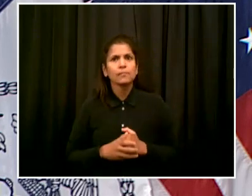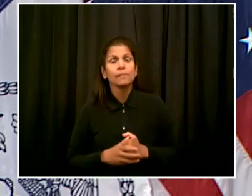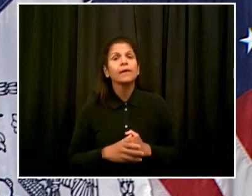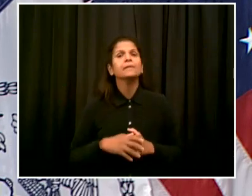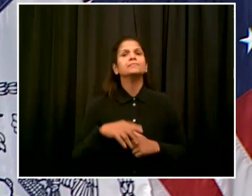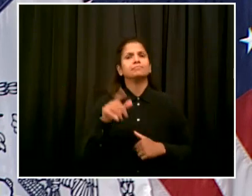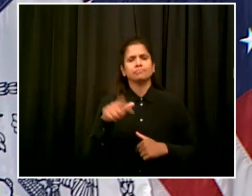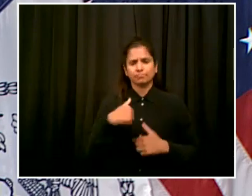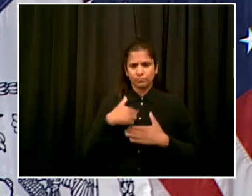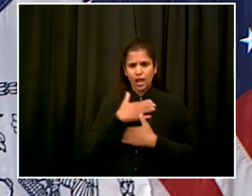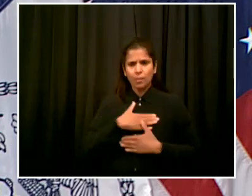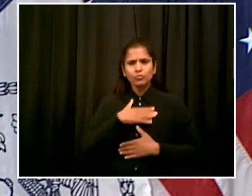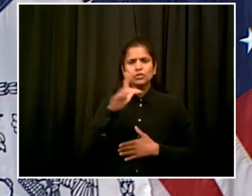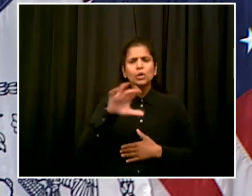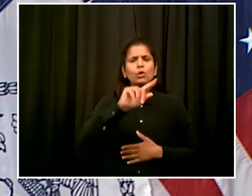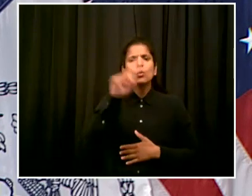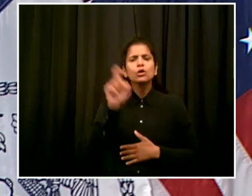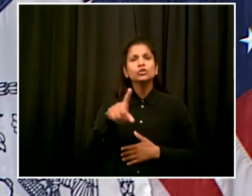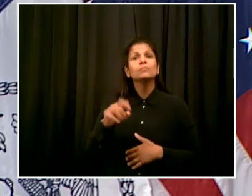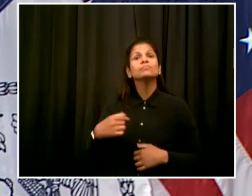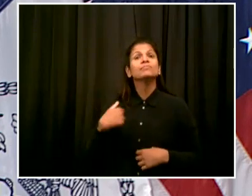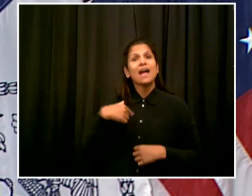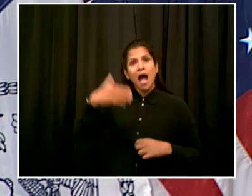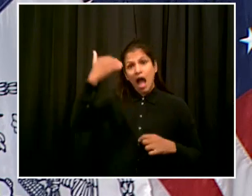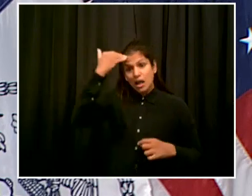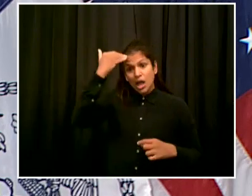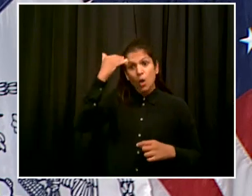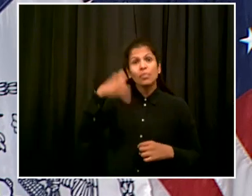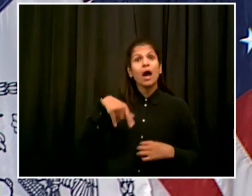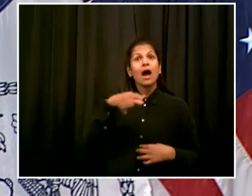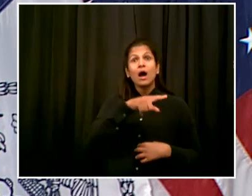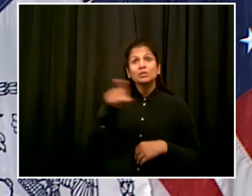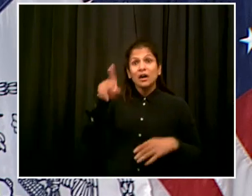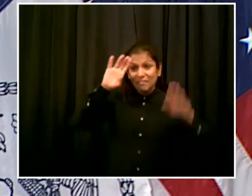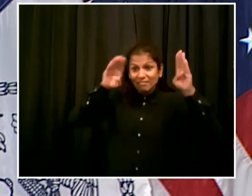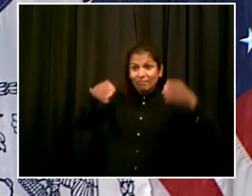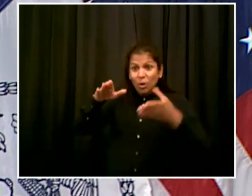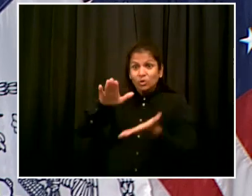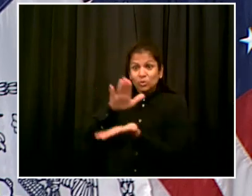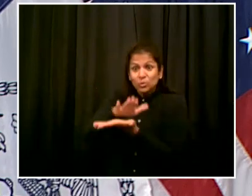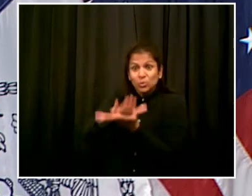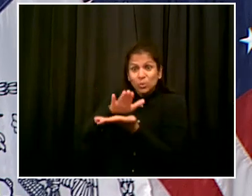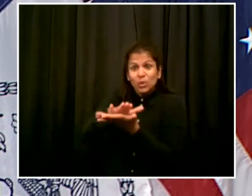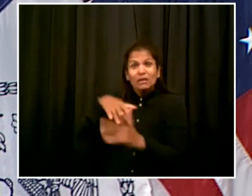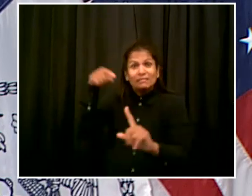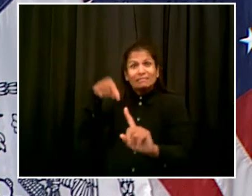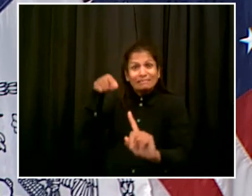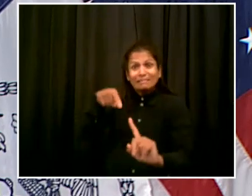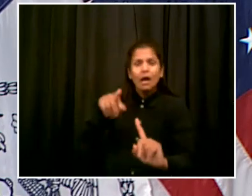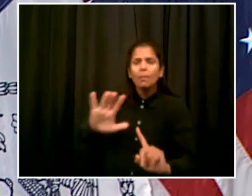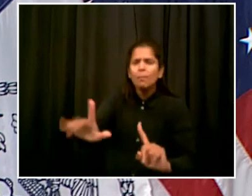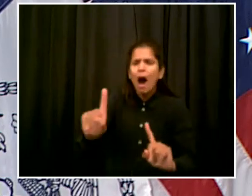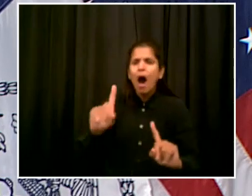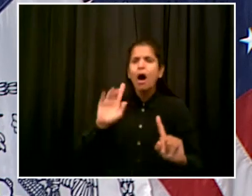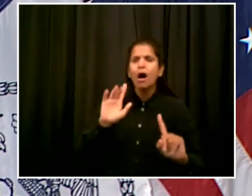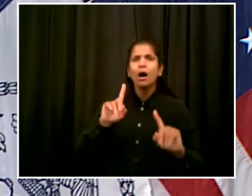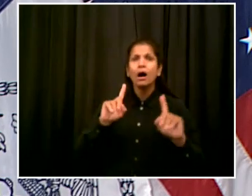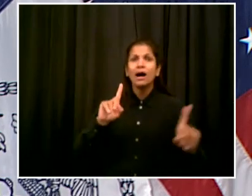GUESS WE PULL THE PLUG IN SEPTEMBER. IS THAT YOUR UNDERSTANDING OF WHAT WILL HAPPEN?